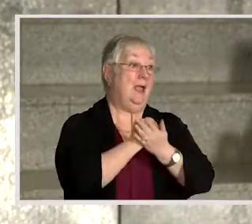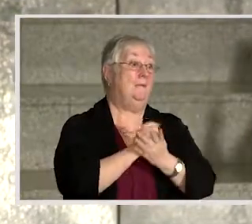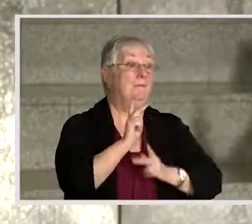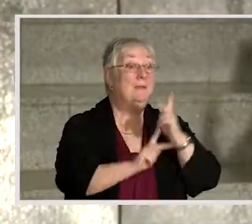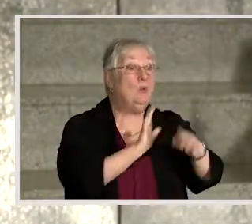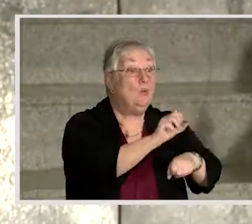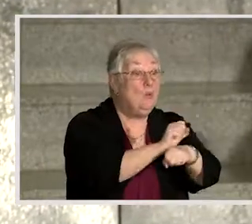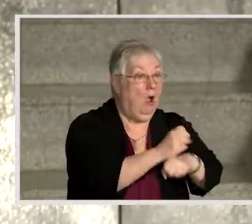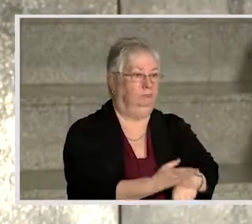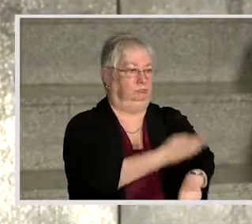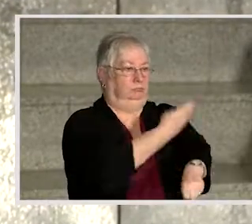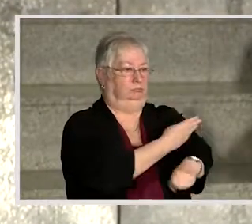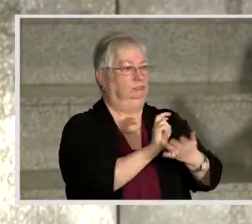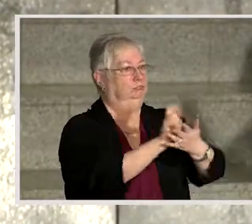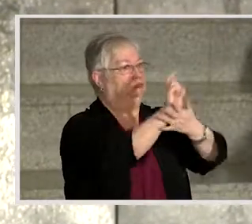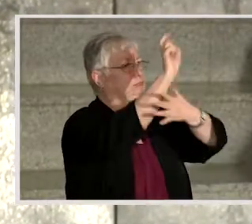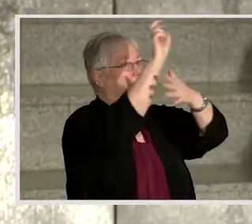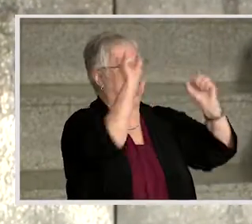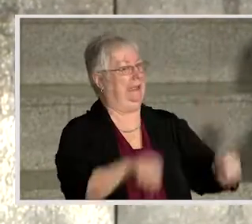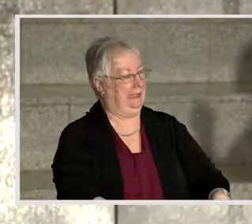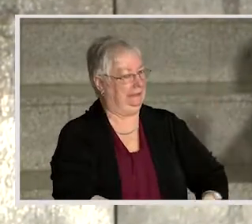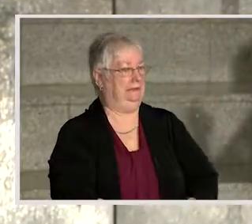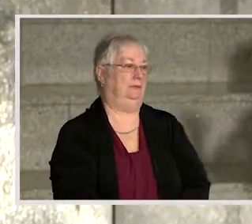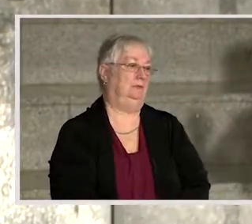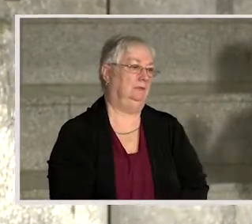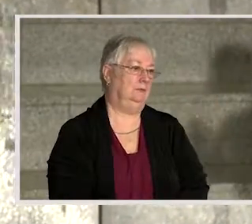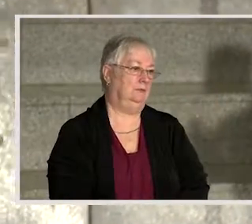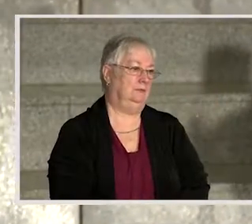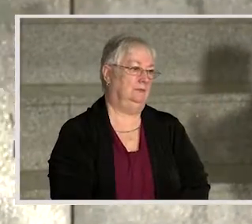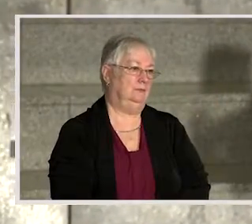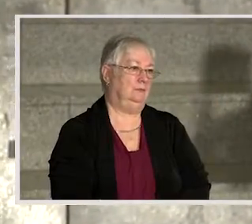IN THE LAST TWO YEARS, WE HAVE SEEN A DECREASE IN UNEMPLOYMENT